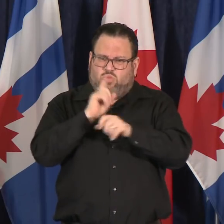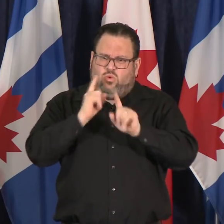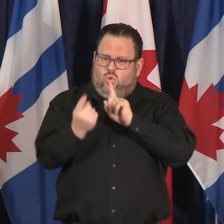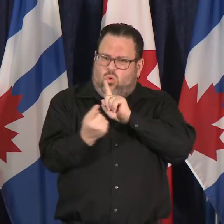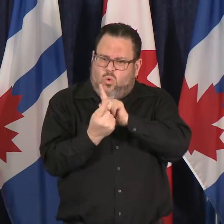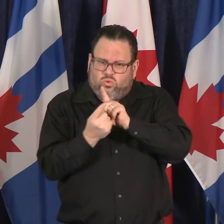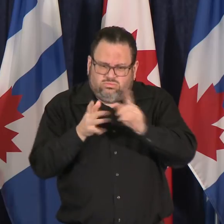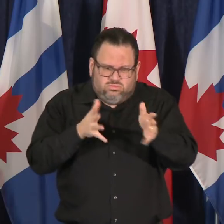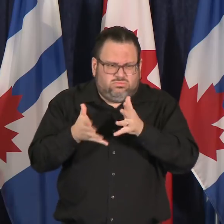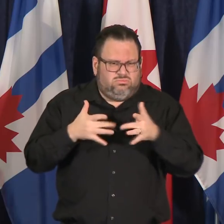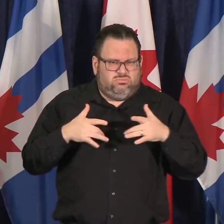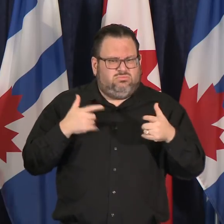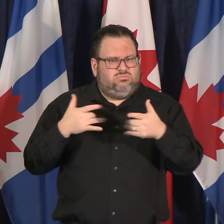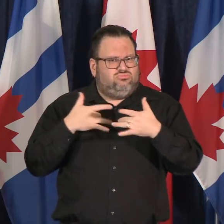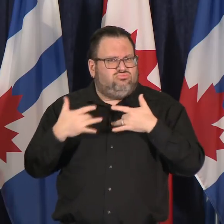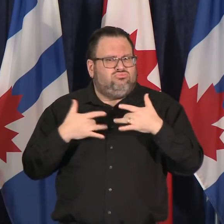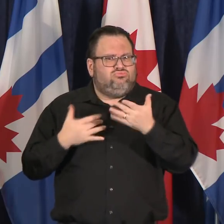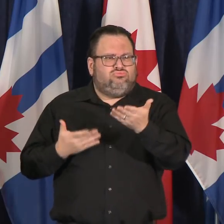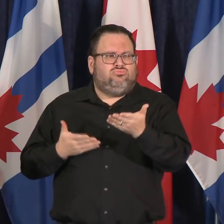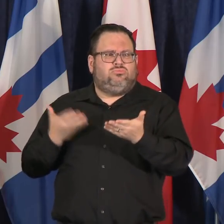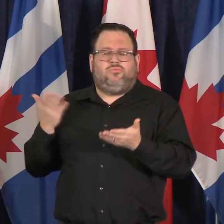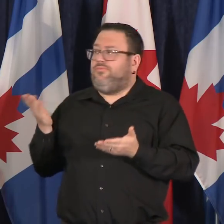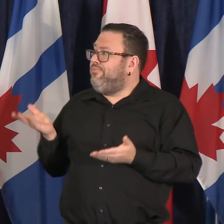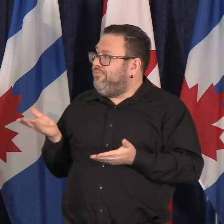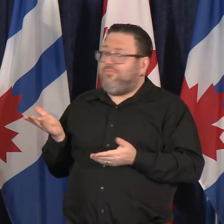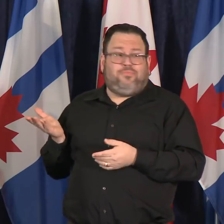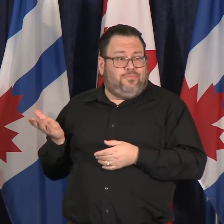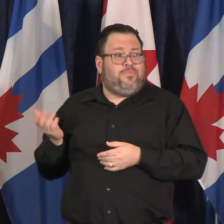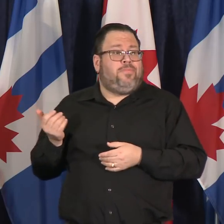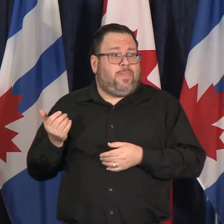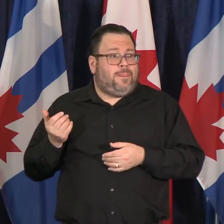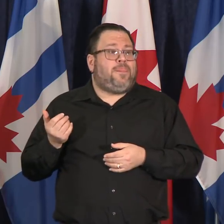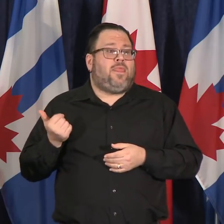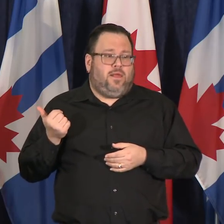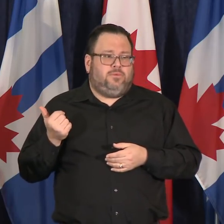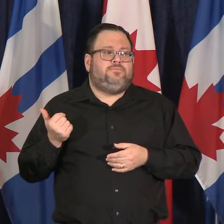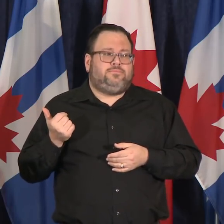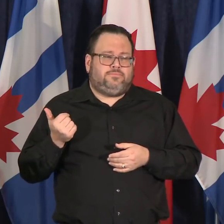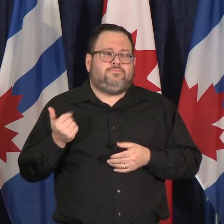social distancing is absolutely important and if people actually follow